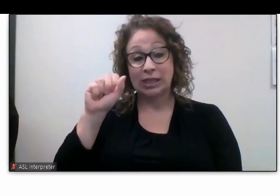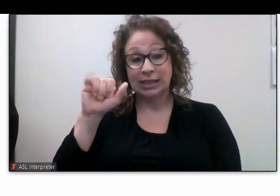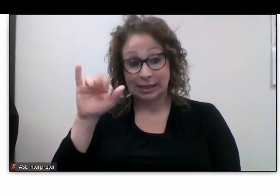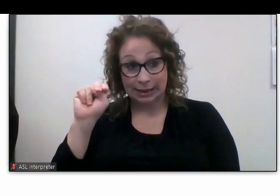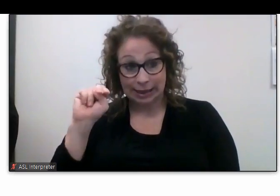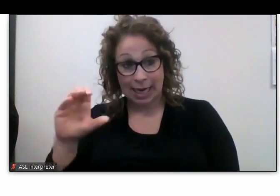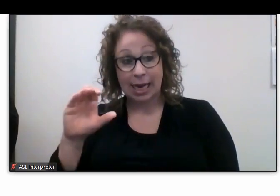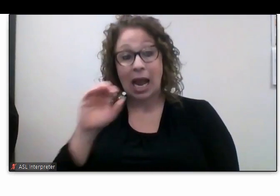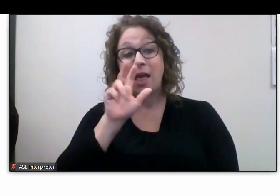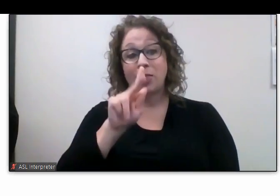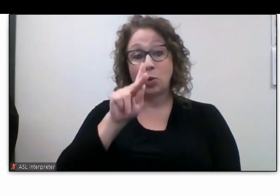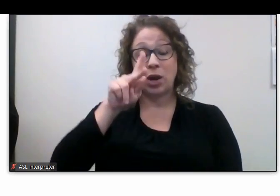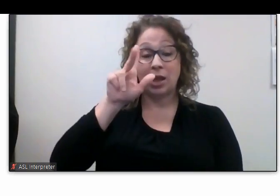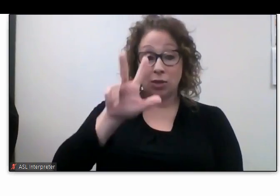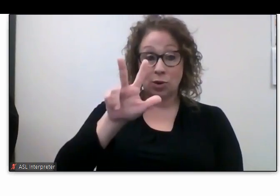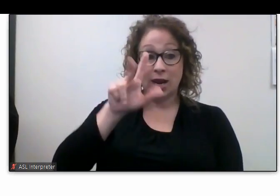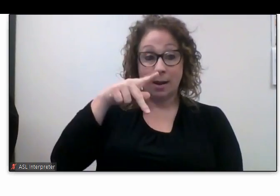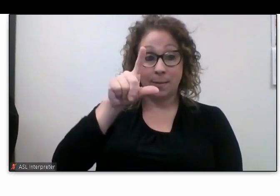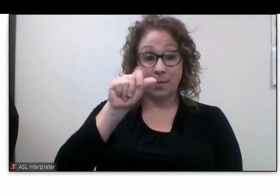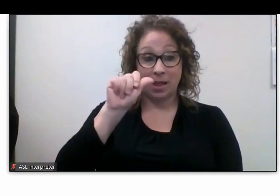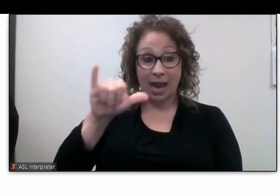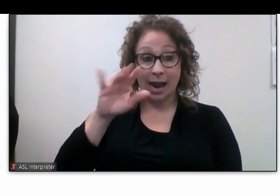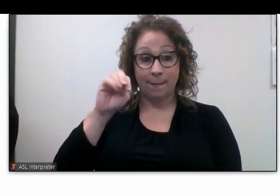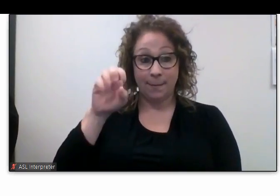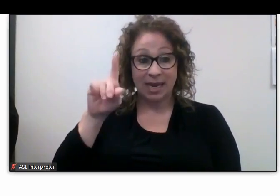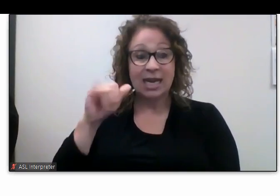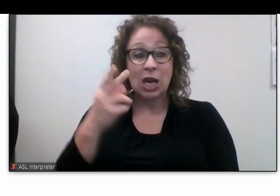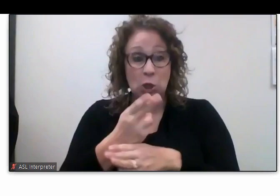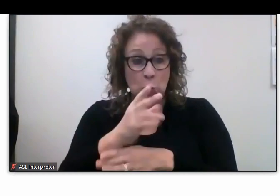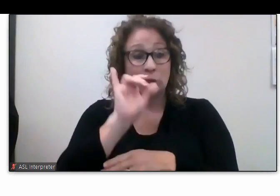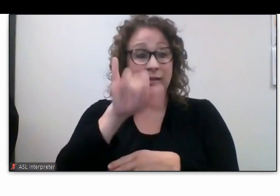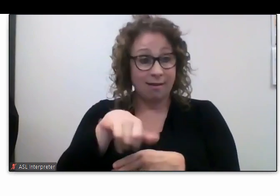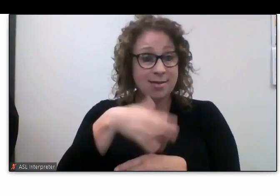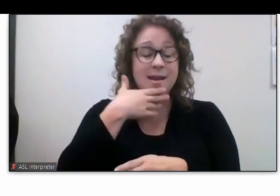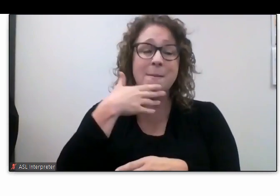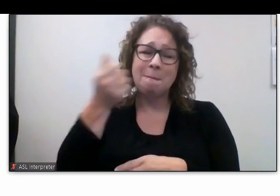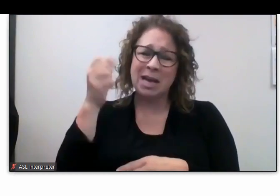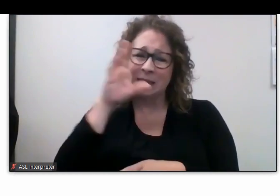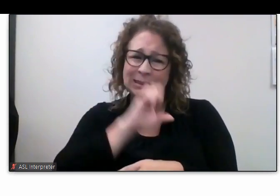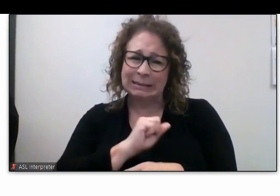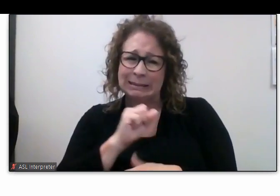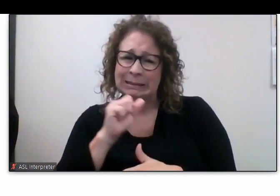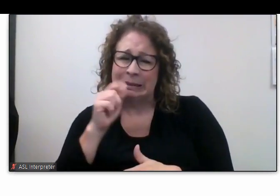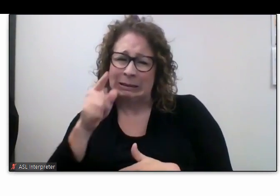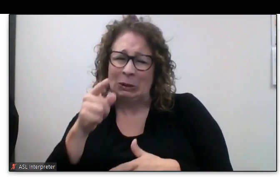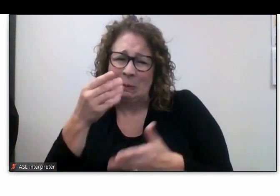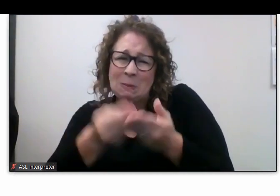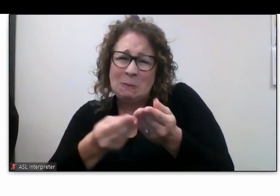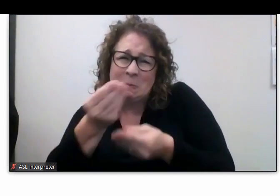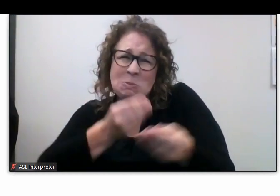and most of those also provide closed captioning. Our best estimate is that you need to budget $85/hour.